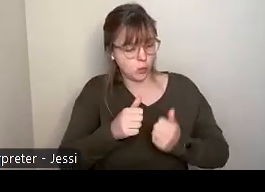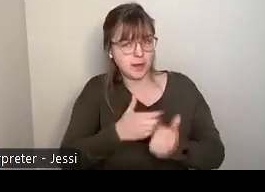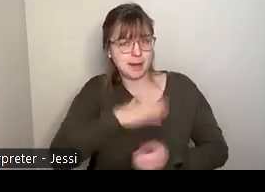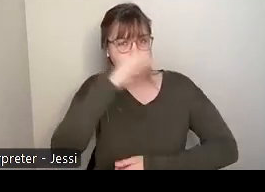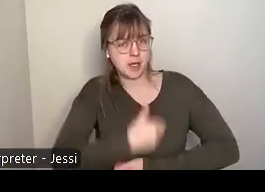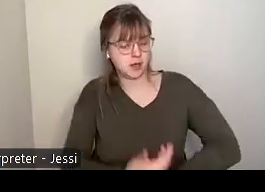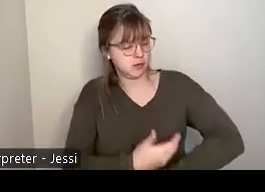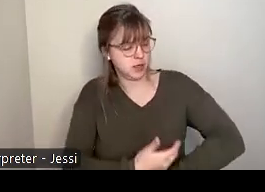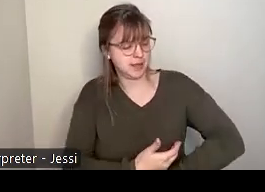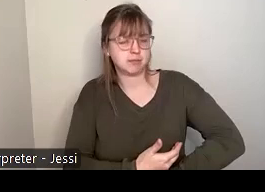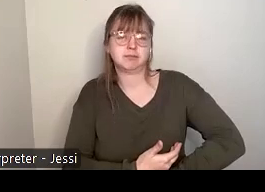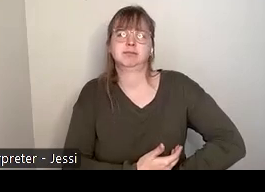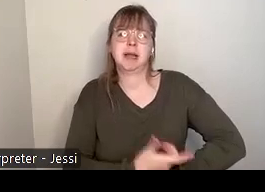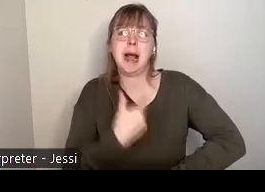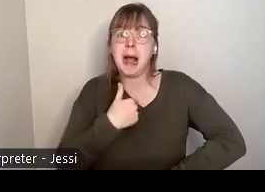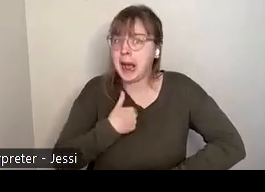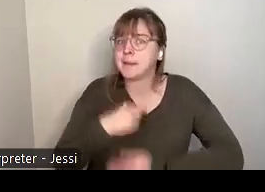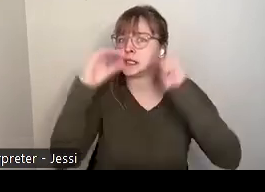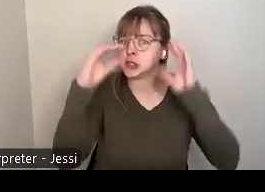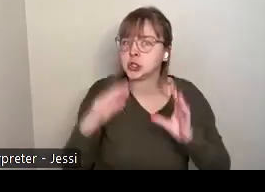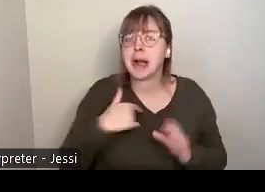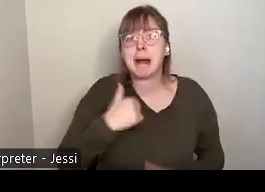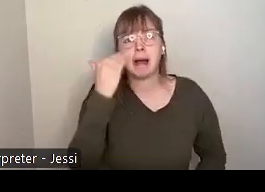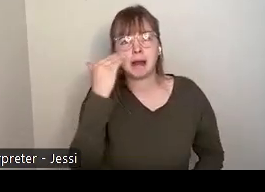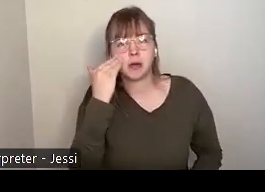practicing this stuff for 10 years myself through my work and through everything I've been learning